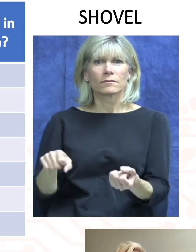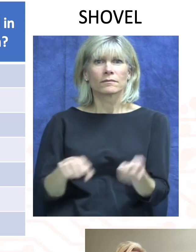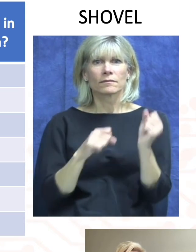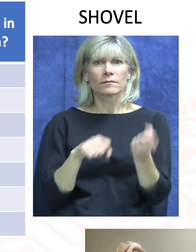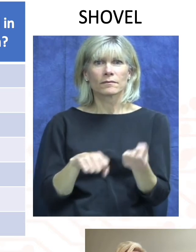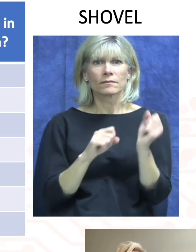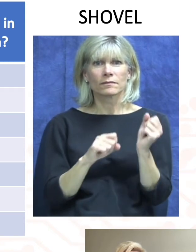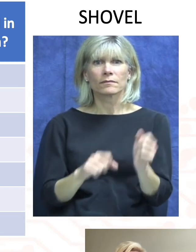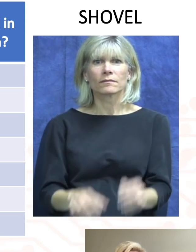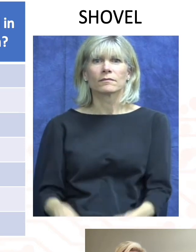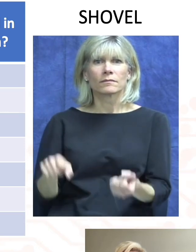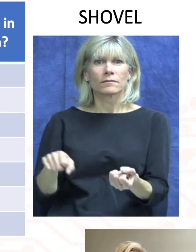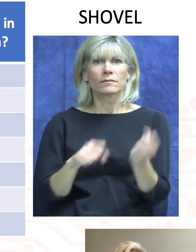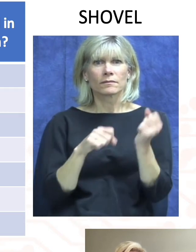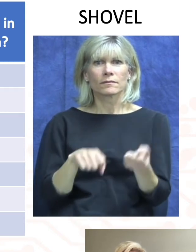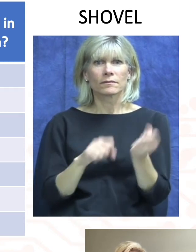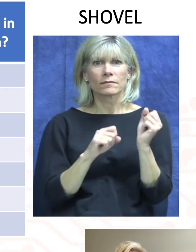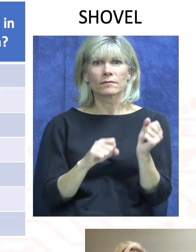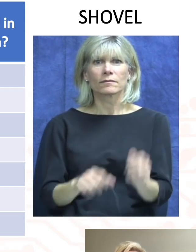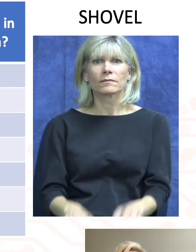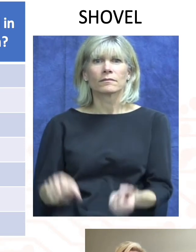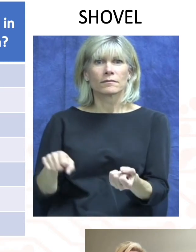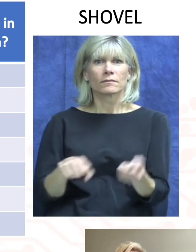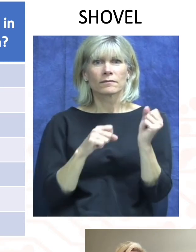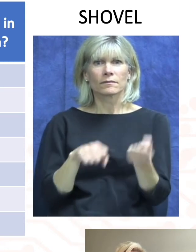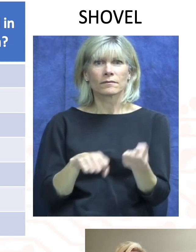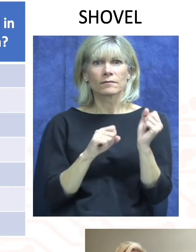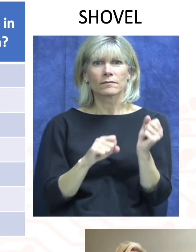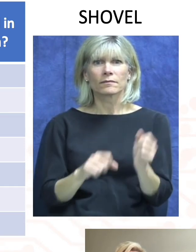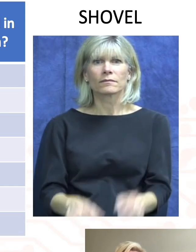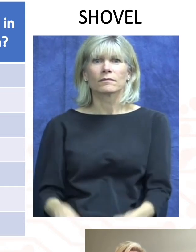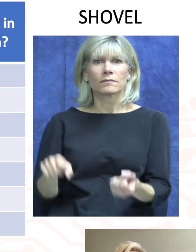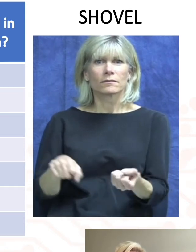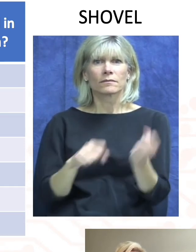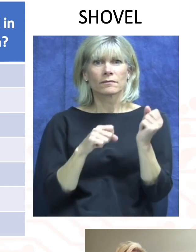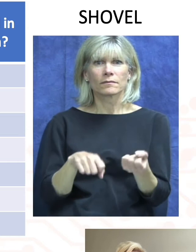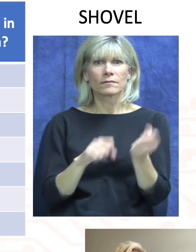and is "used for digging" were coded as being iconically depicted in the sign